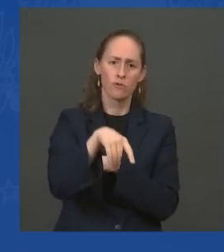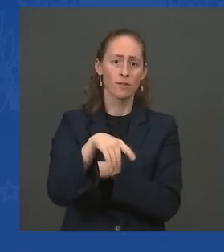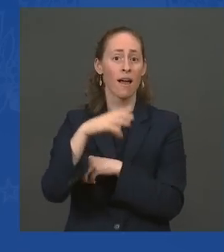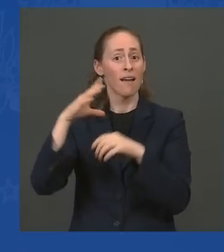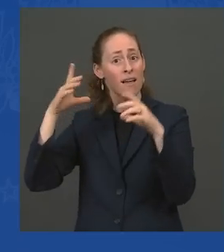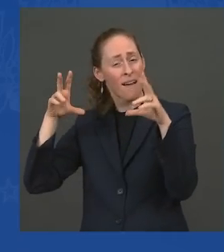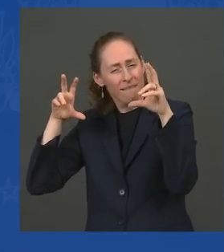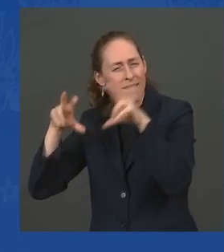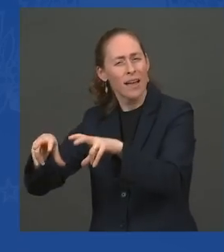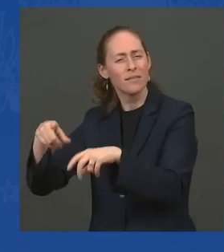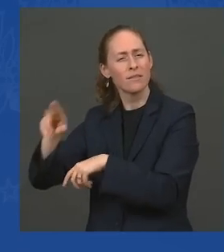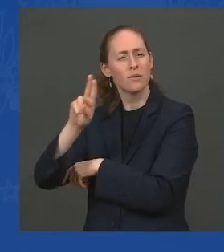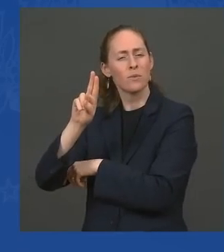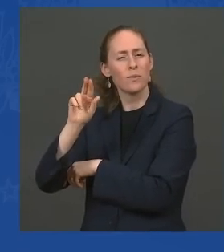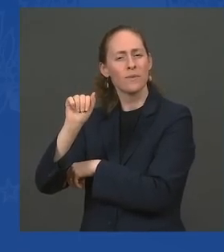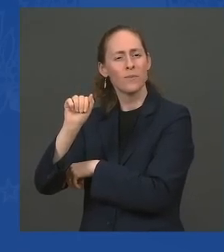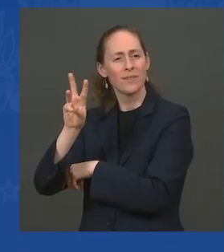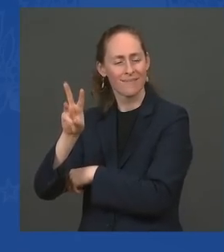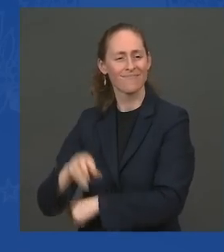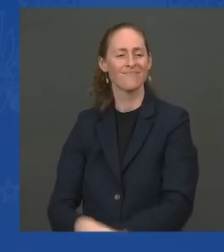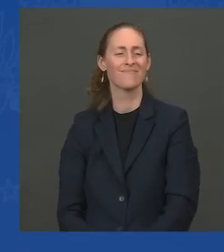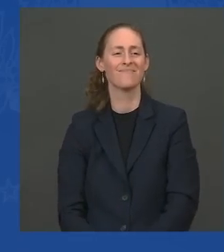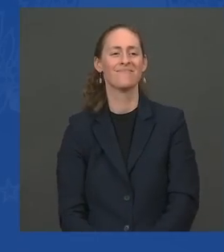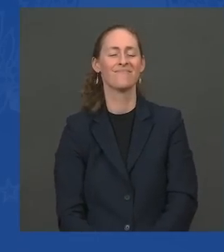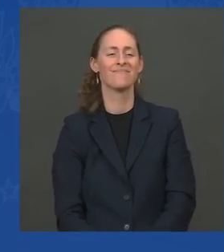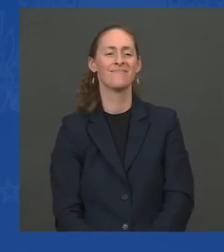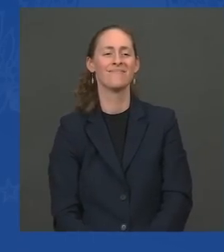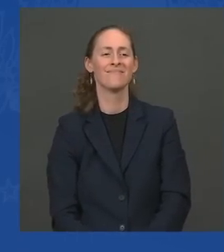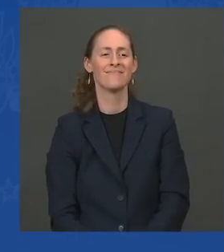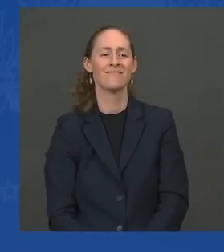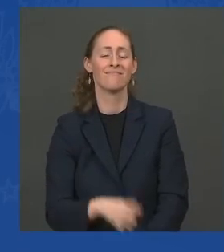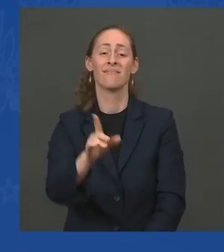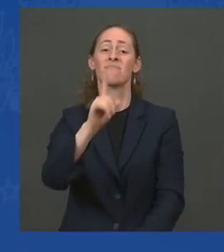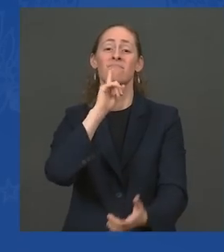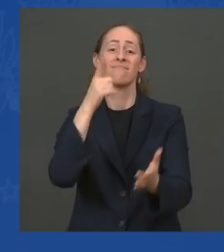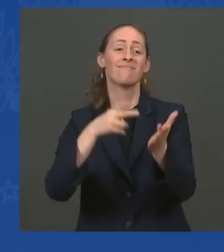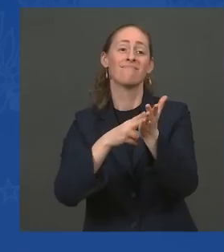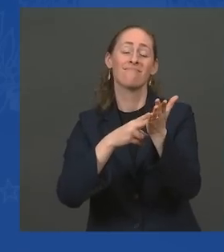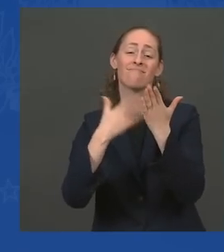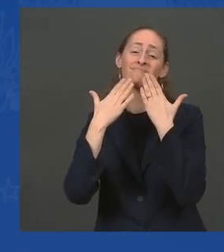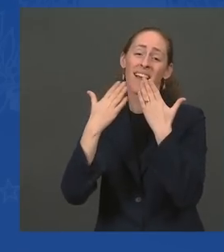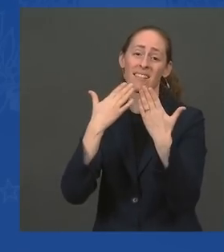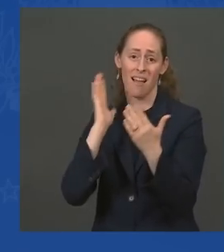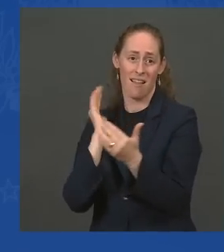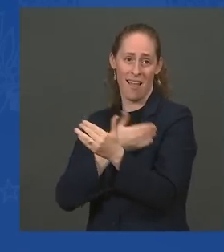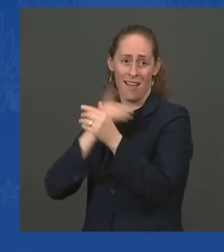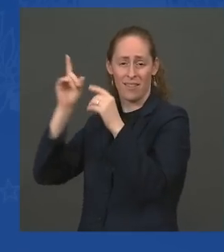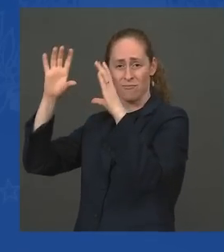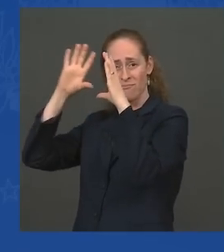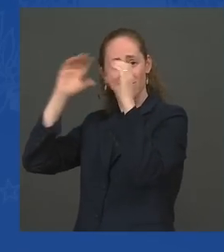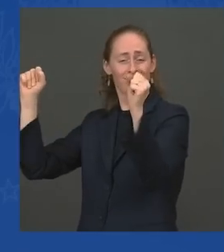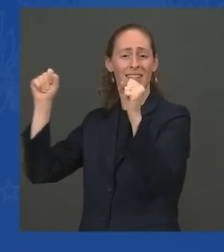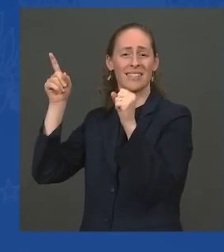Mary, Terry and most of all, President Joe Biden, great things are destined to be built here,